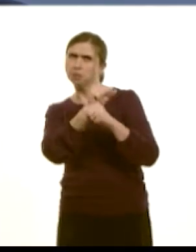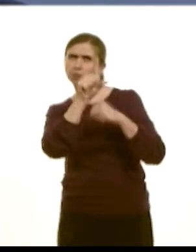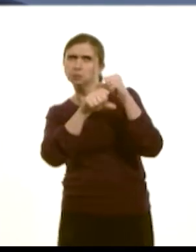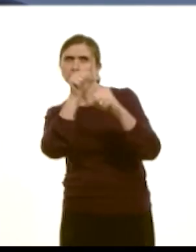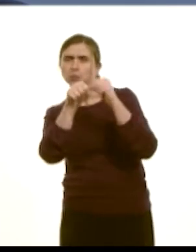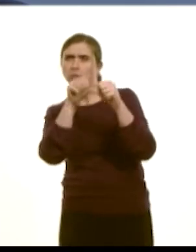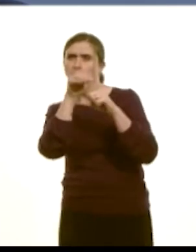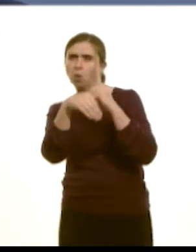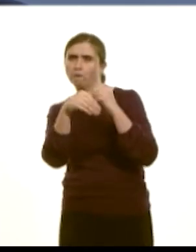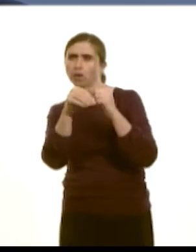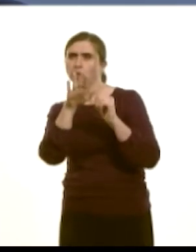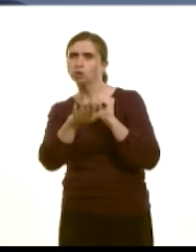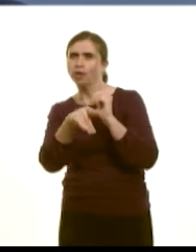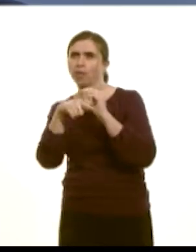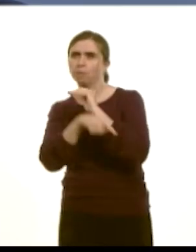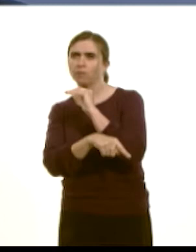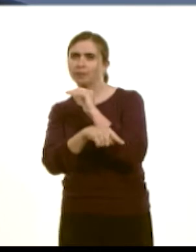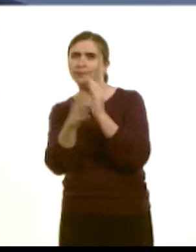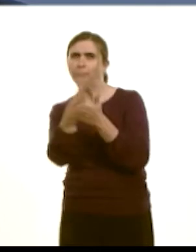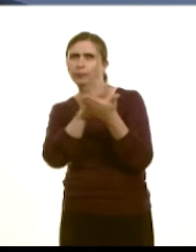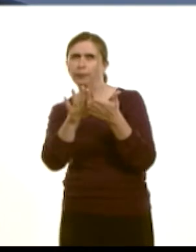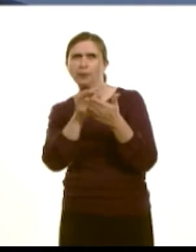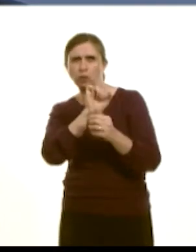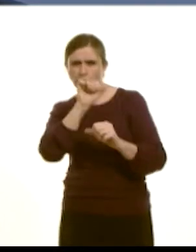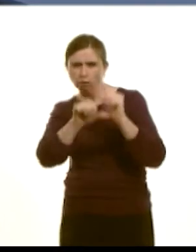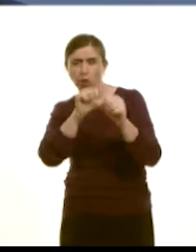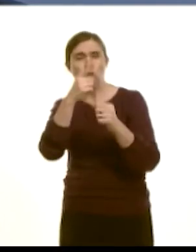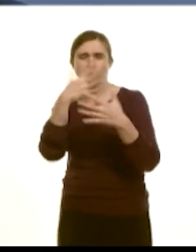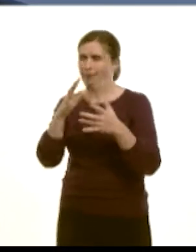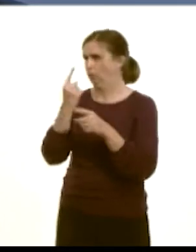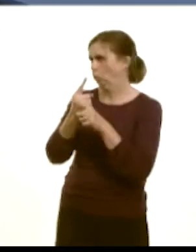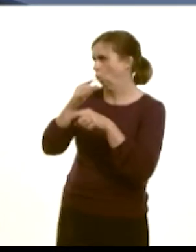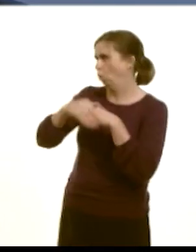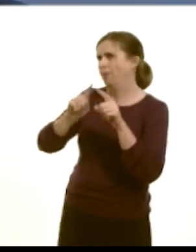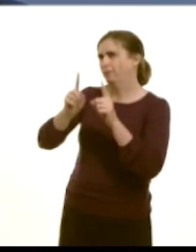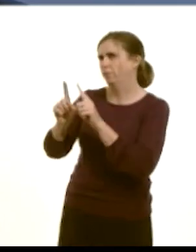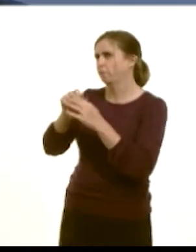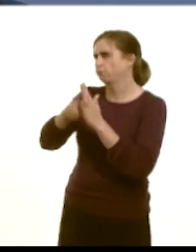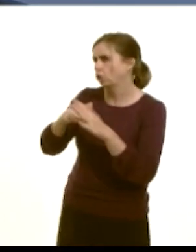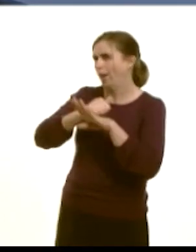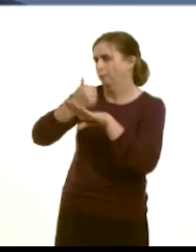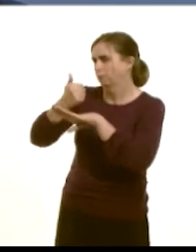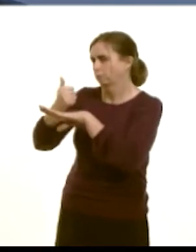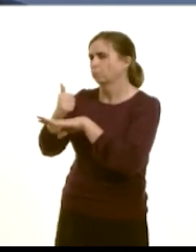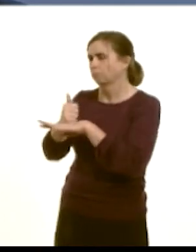that the Welsh Government was taking regarding eradicating child poverty. You have listed a whole pile of schemes there that have been in existence for quite a few years now.